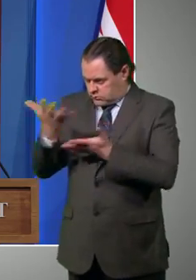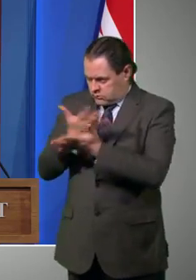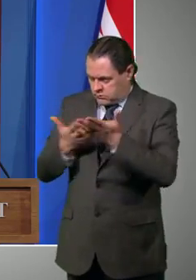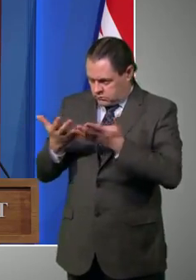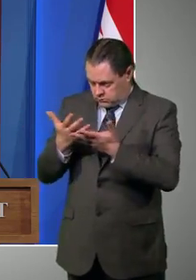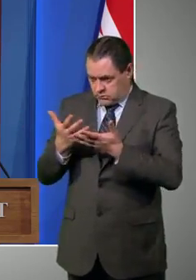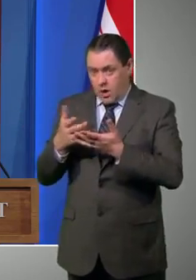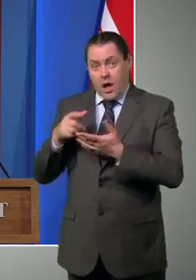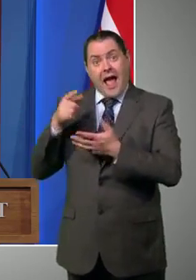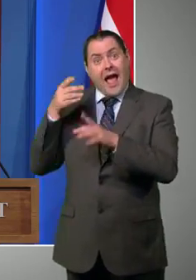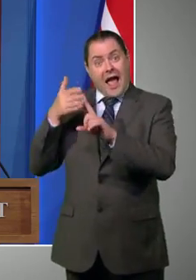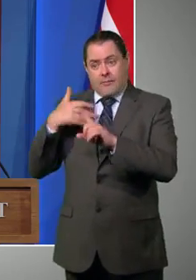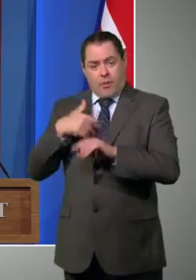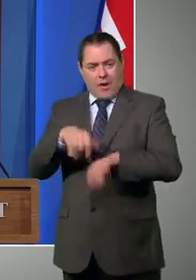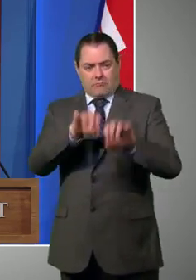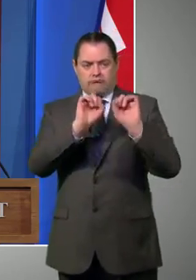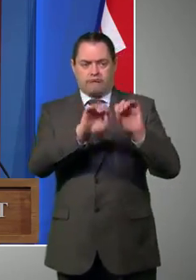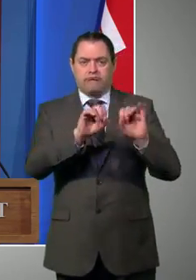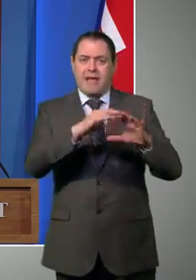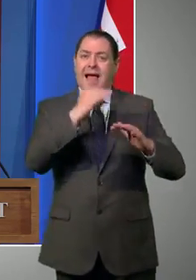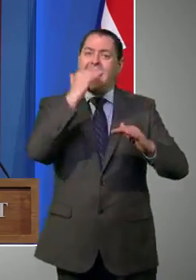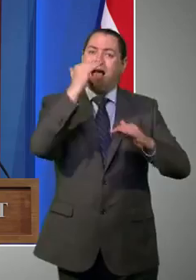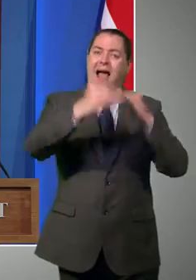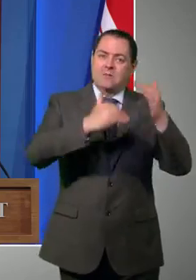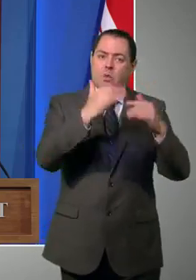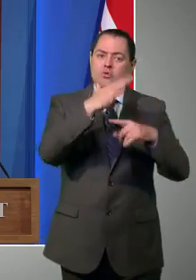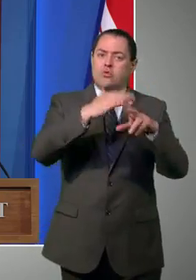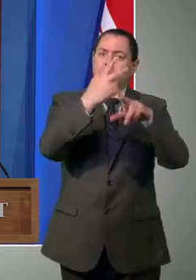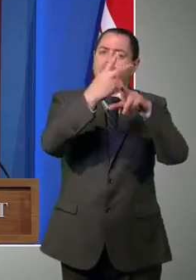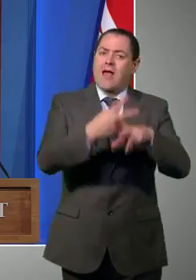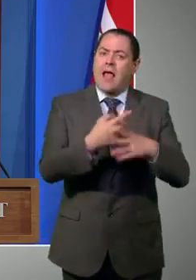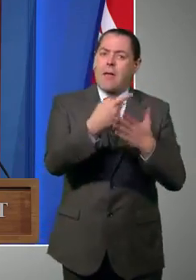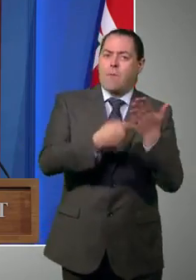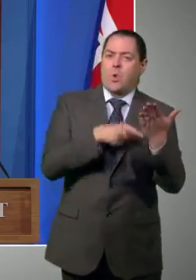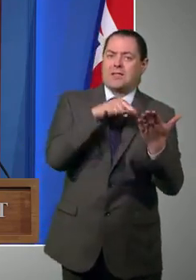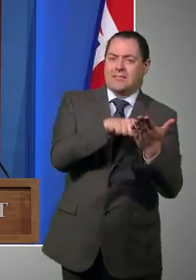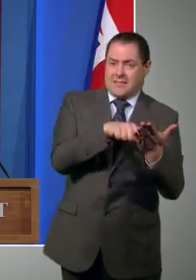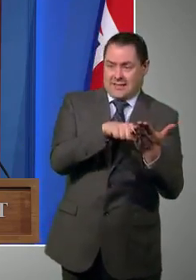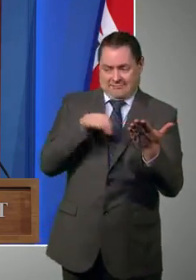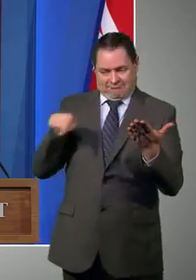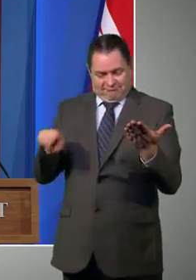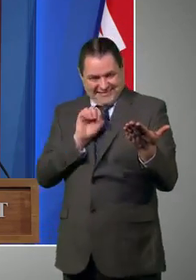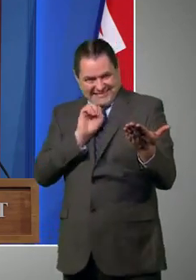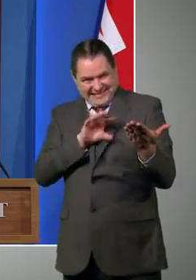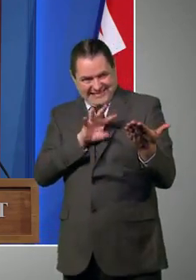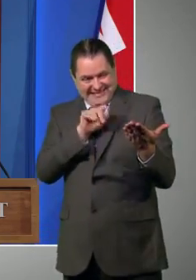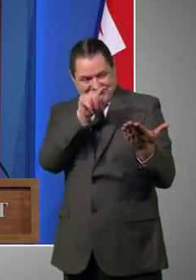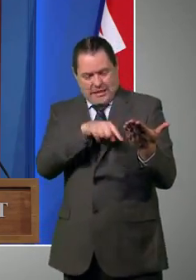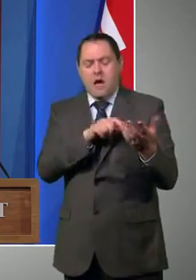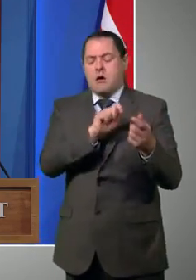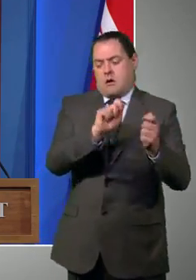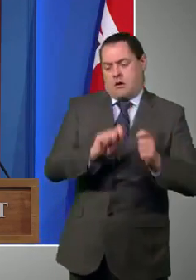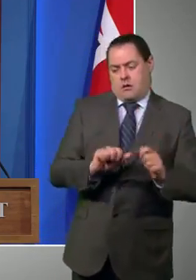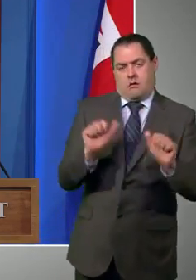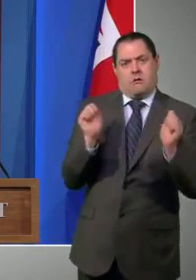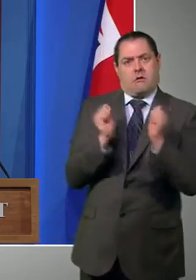plan in order to be able to implement findings as quickly as possible and if you look at